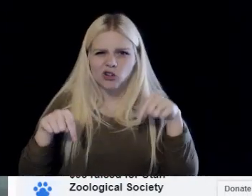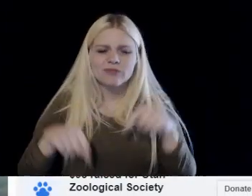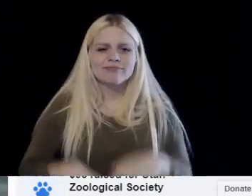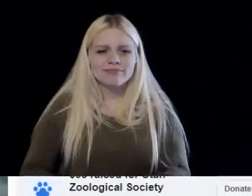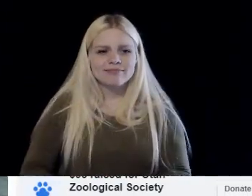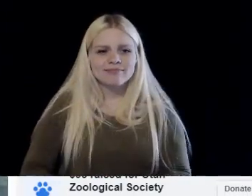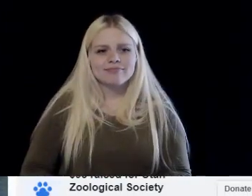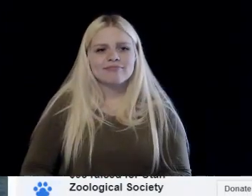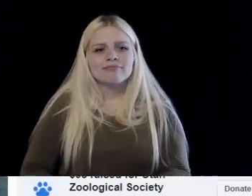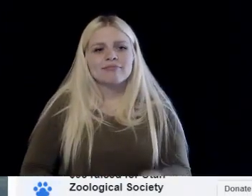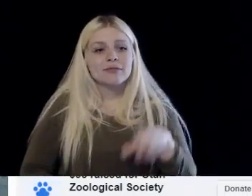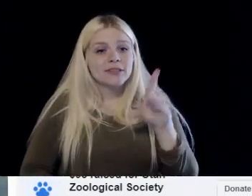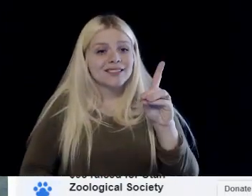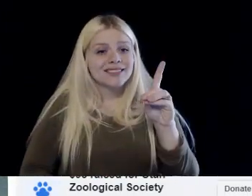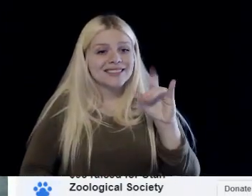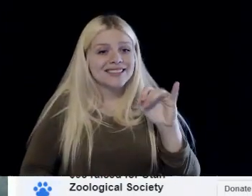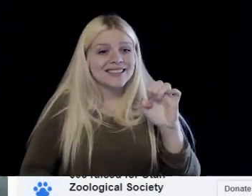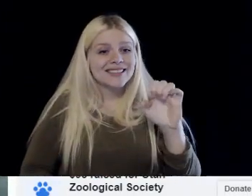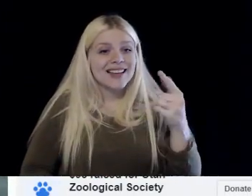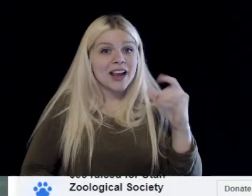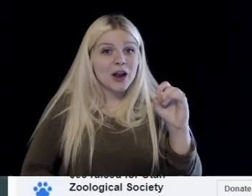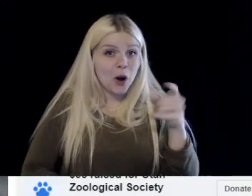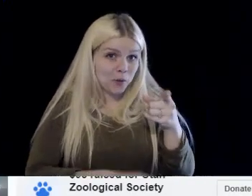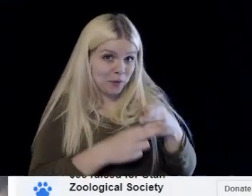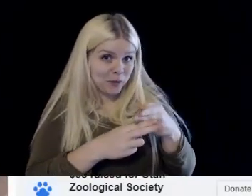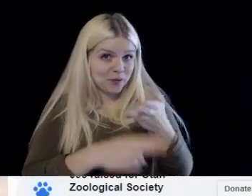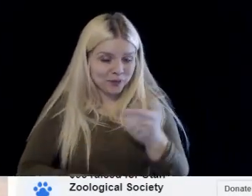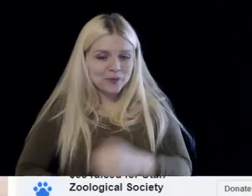So Diego's over here, and then Mavericks